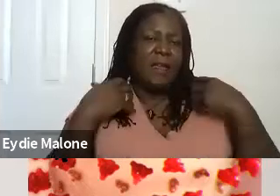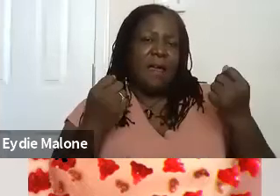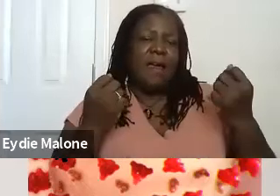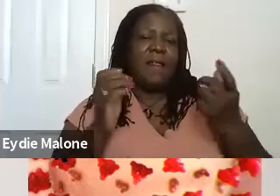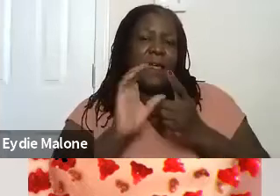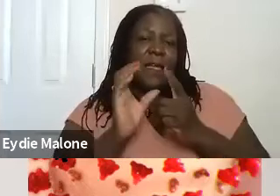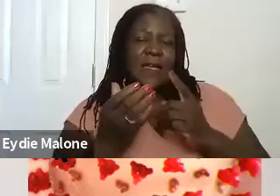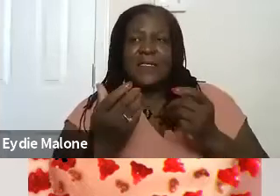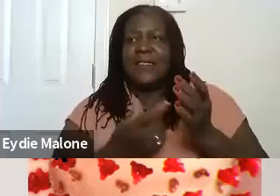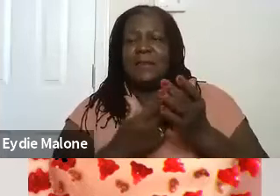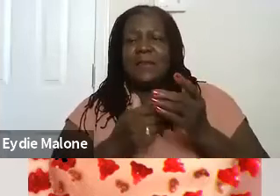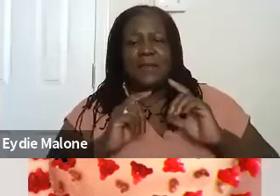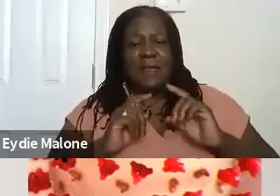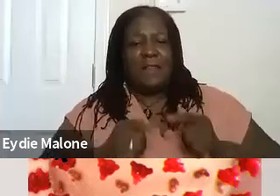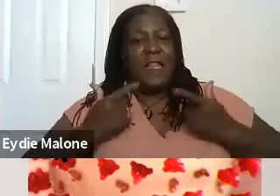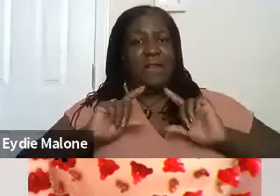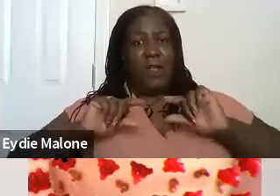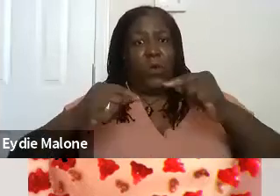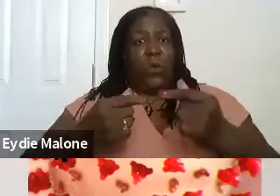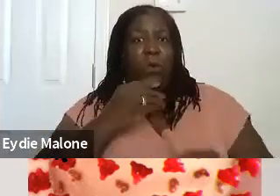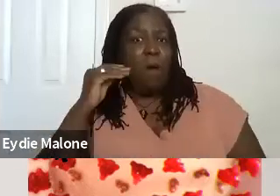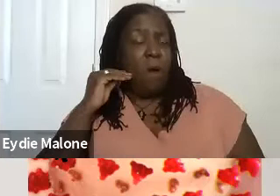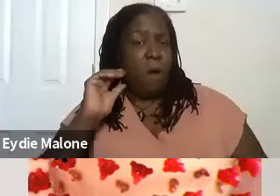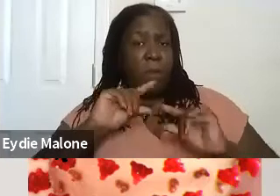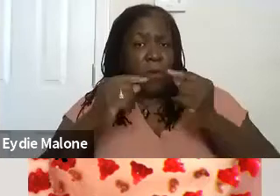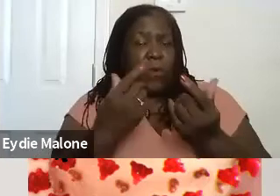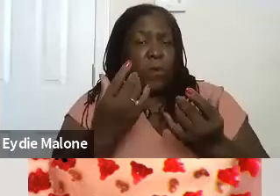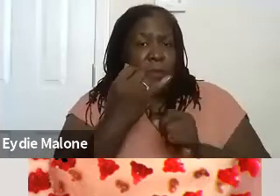group, you know, settings and they may face some of the barriers we already talked about